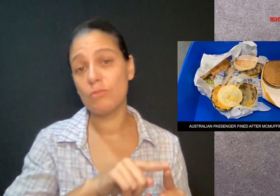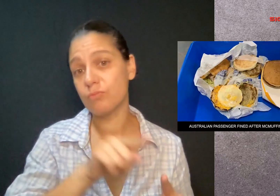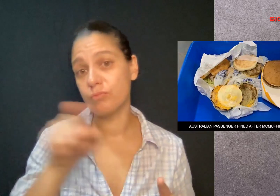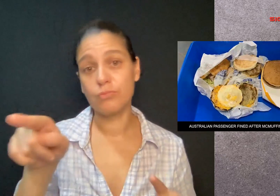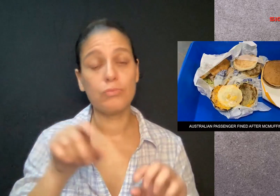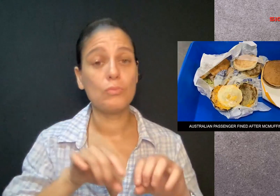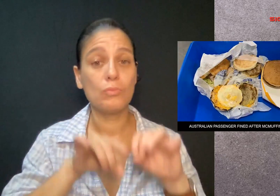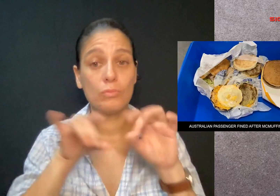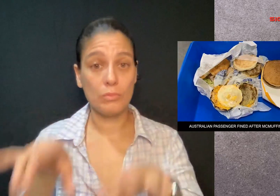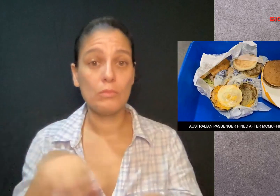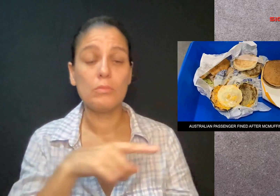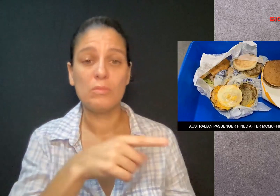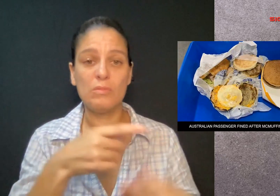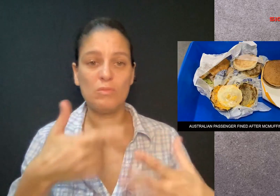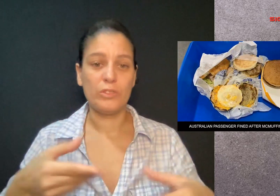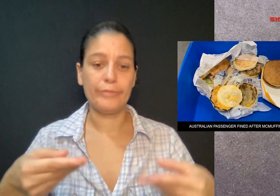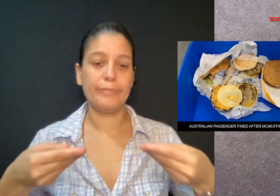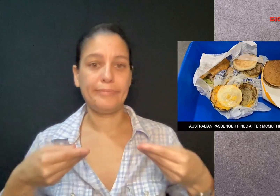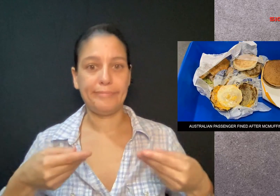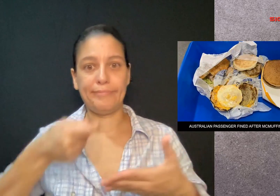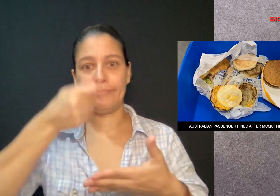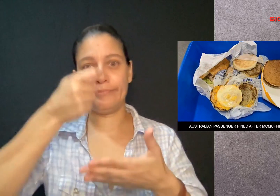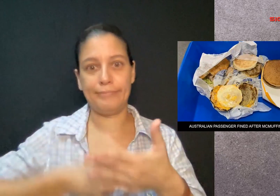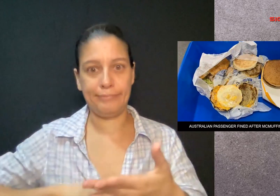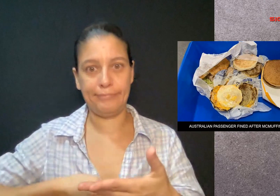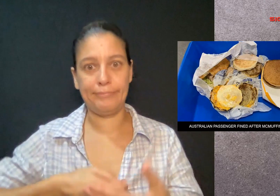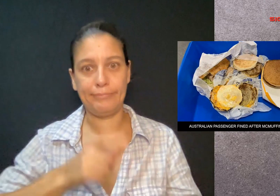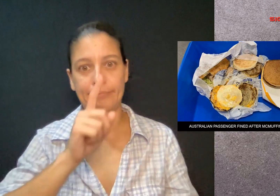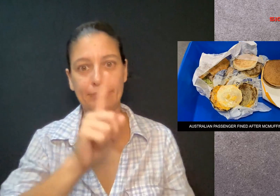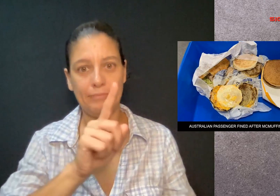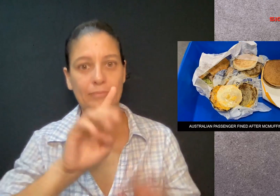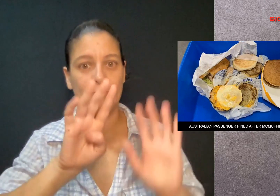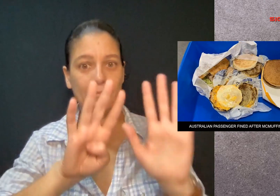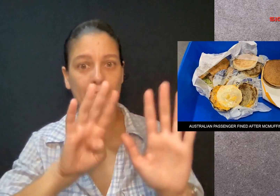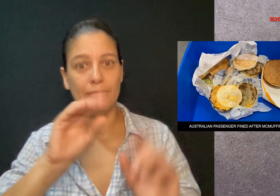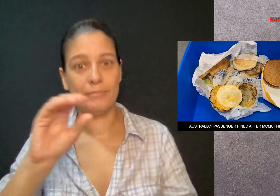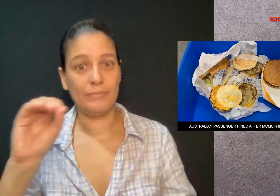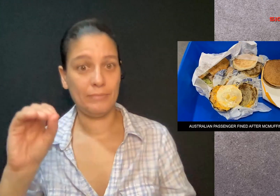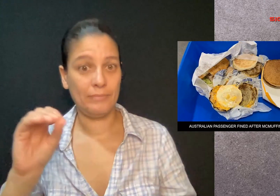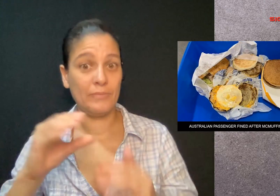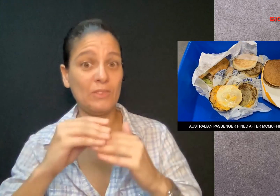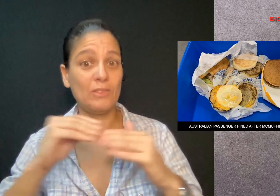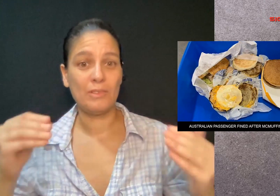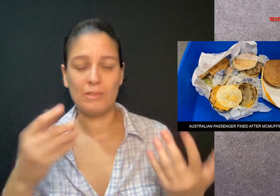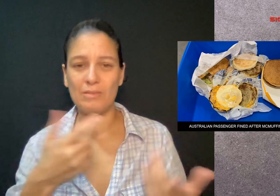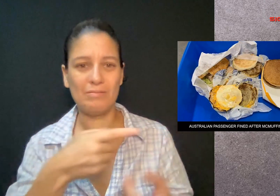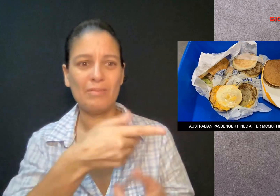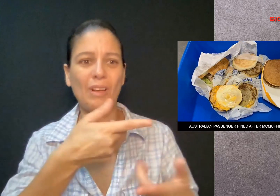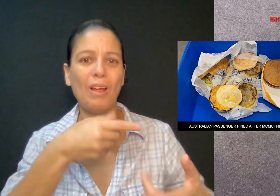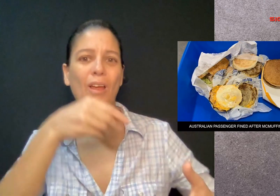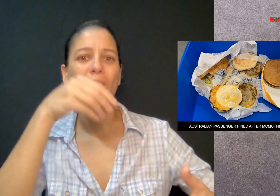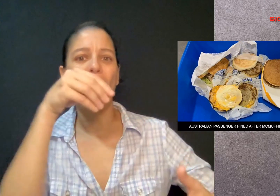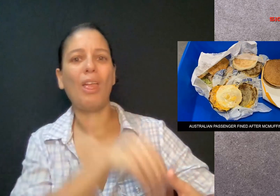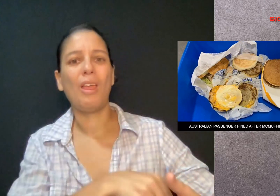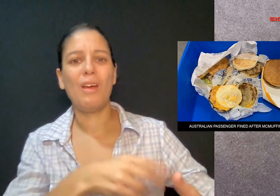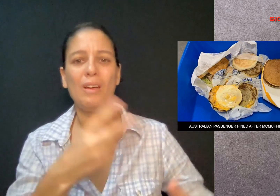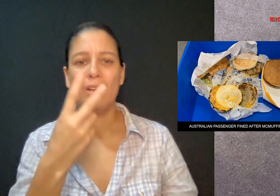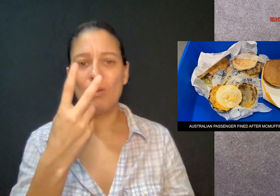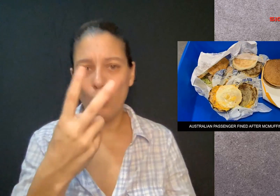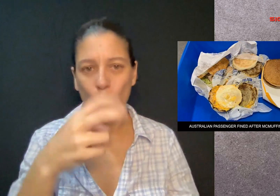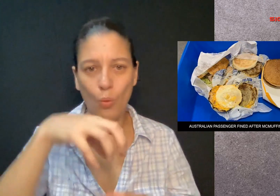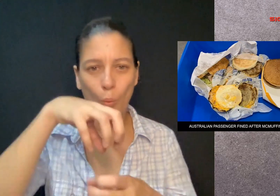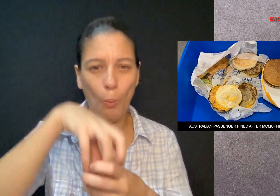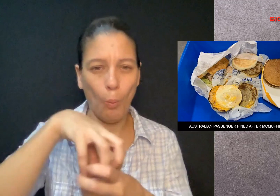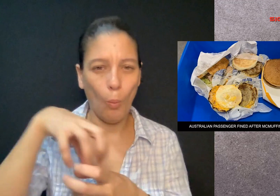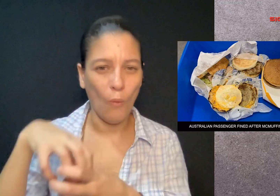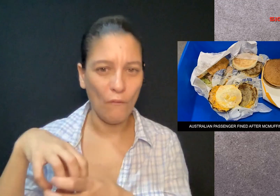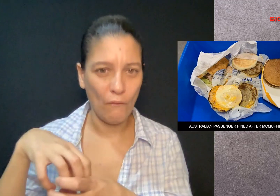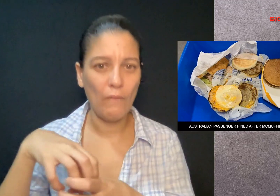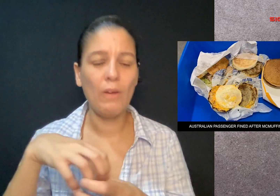a hungry traveler flying from Indonesia to Australia was fined nearly $1900 for leaving